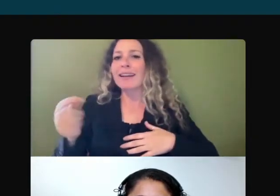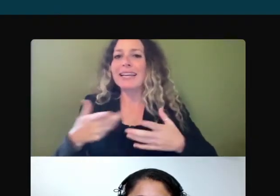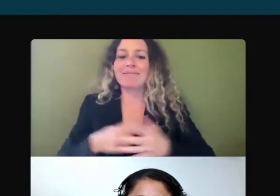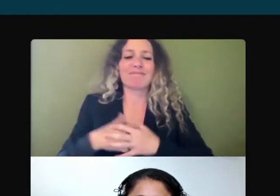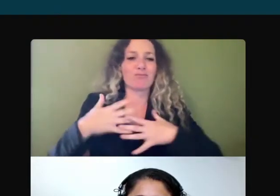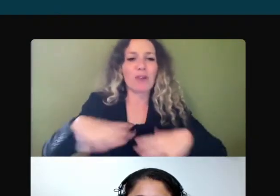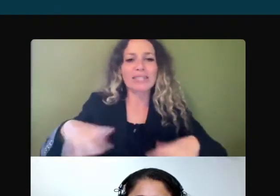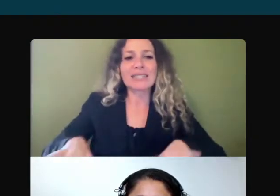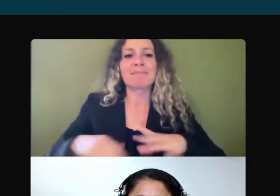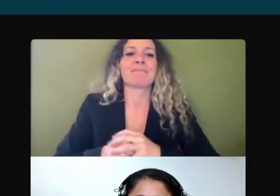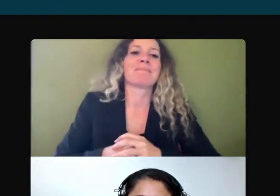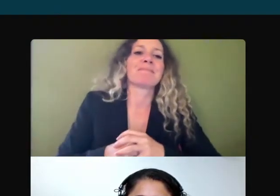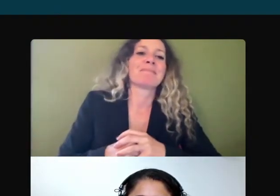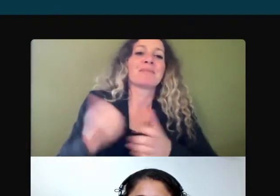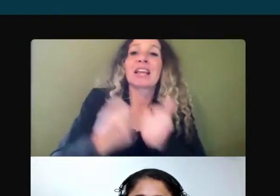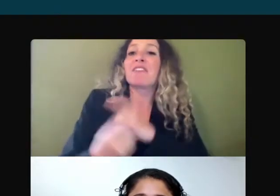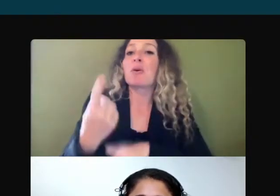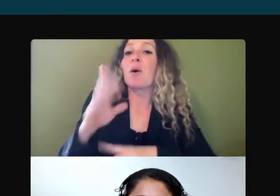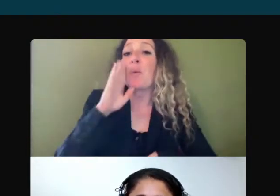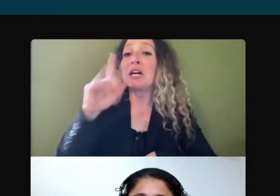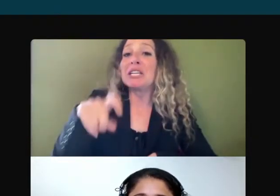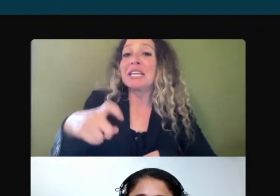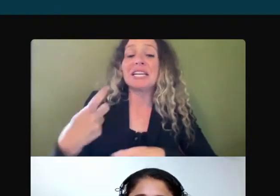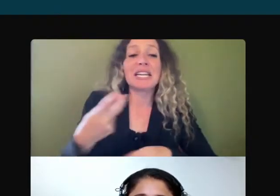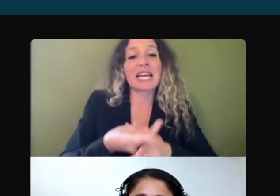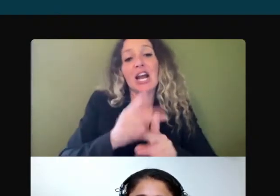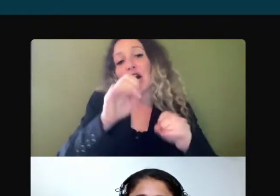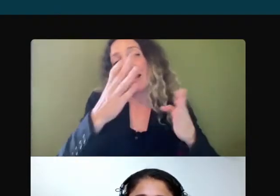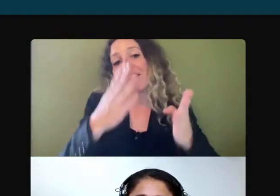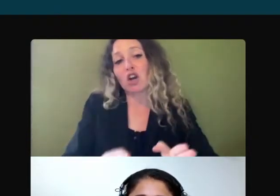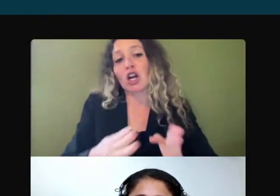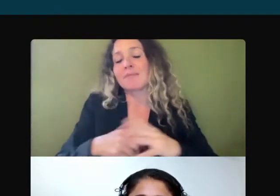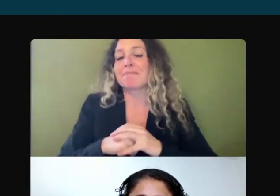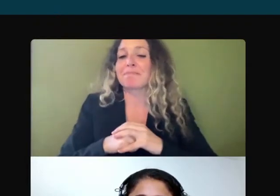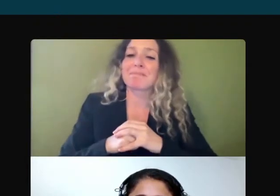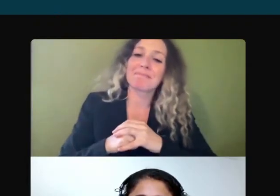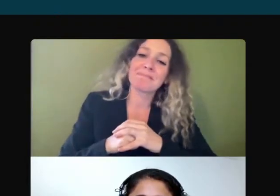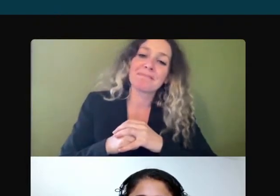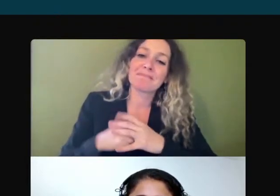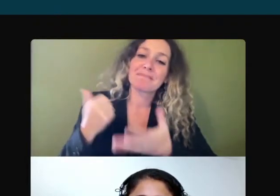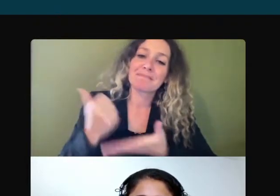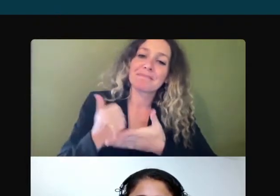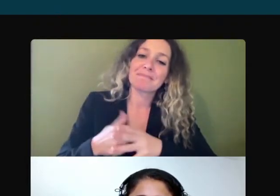everyone will need some caregiver assistance. Let's turn to those domains that Dr. Iyer